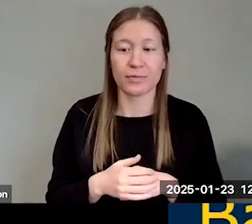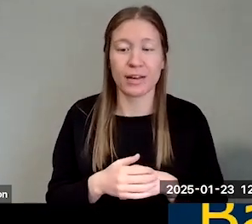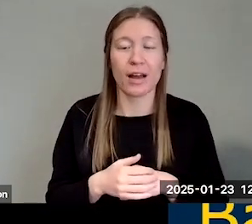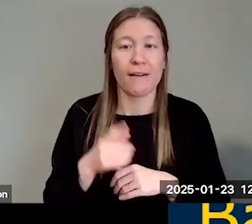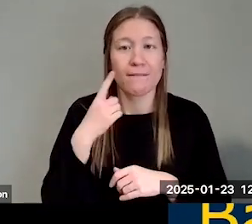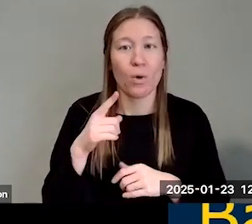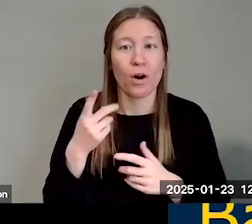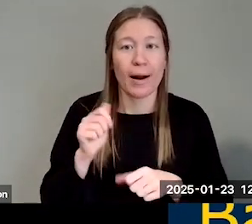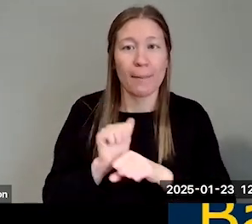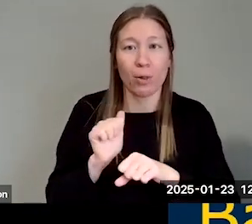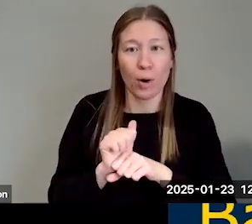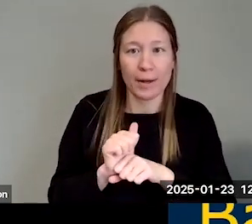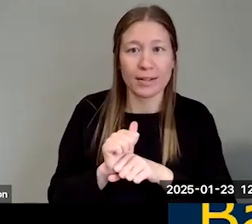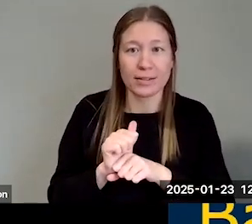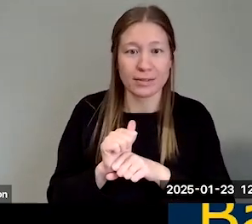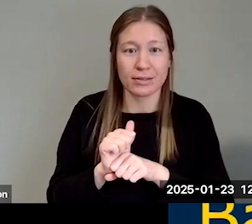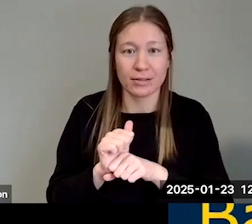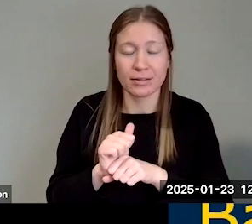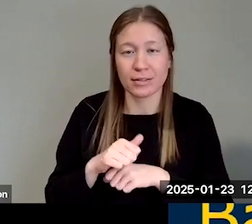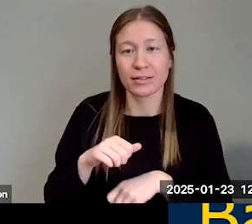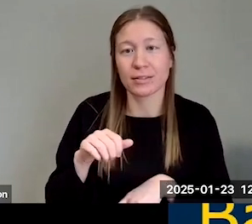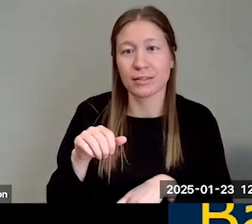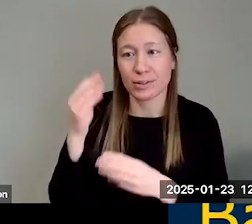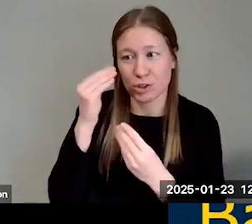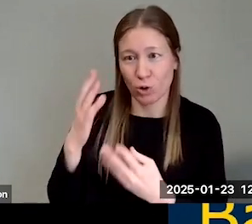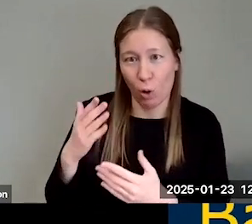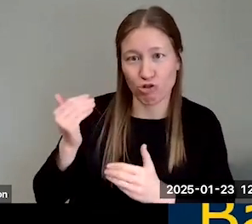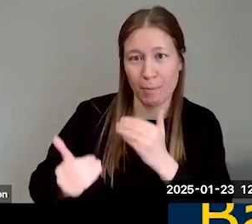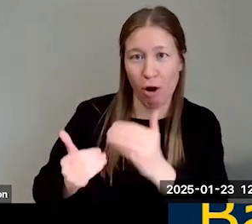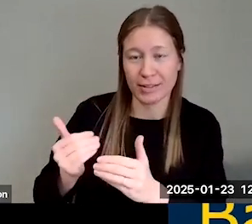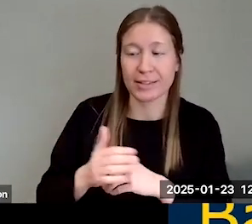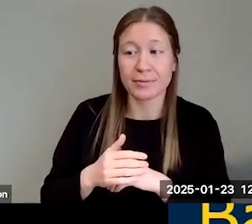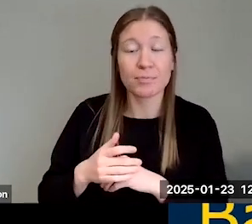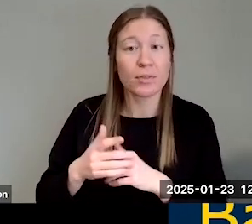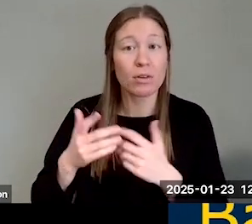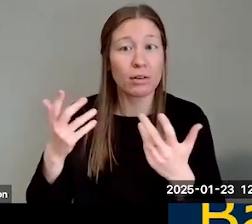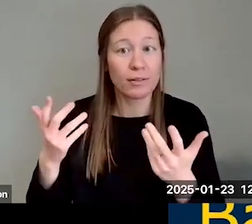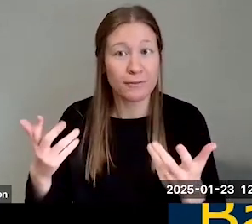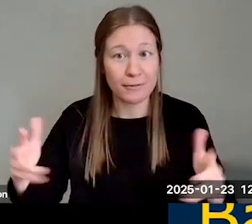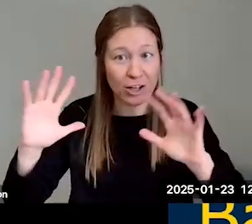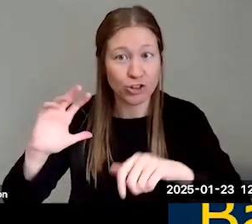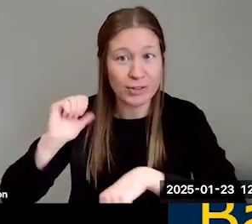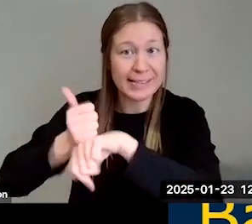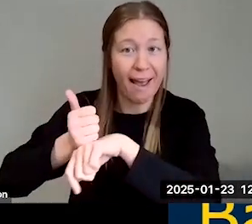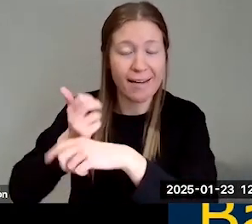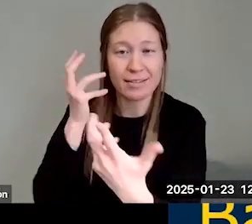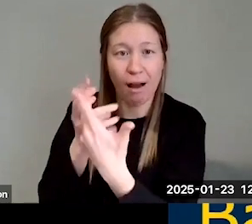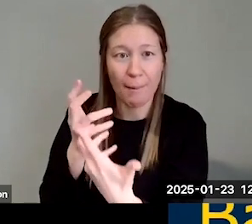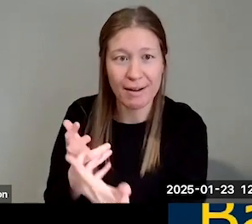it is absolutely okay to check in after the accommodations are finalized to ensure that they've been implemented,